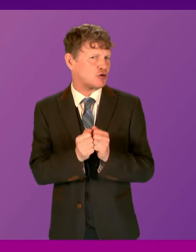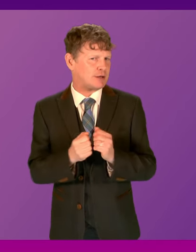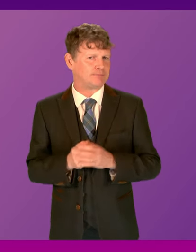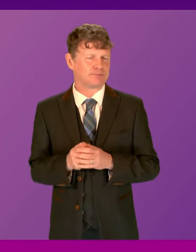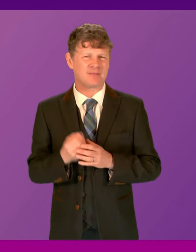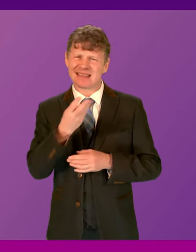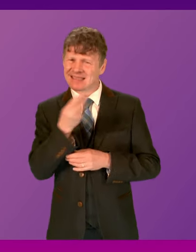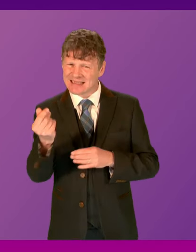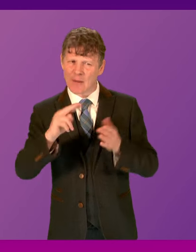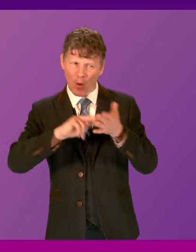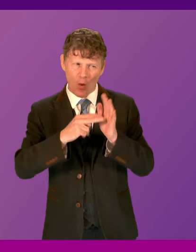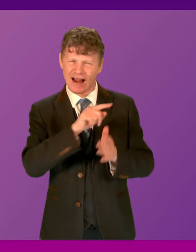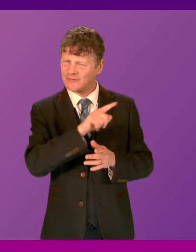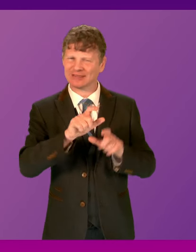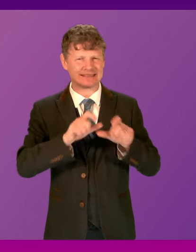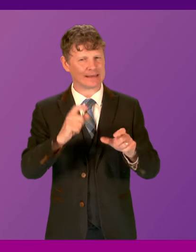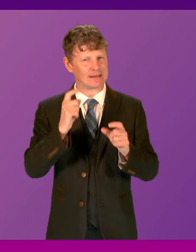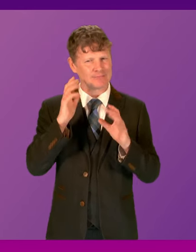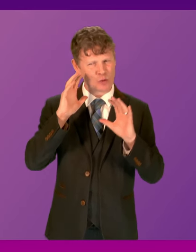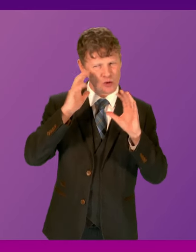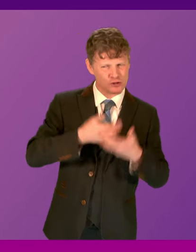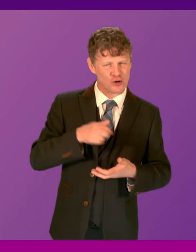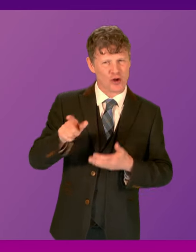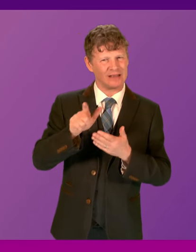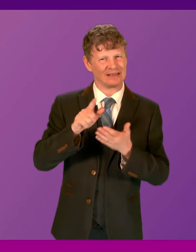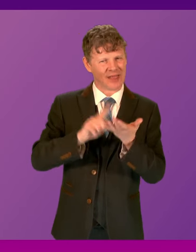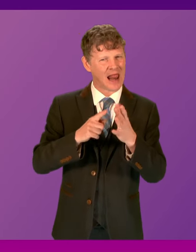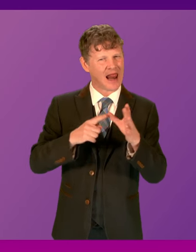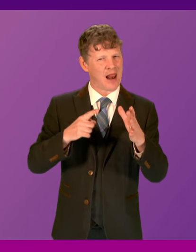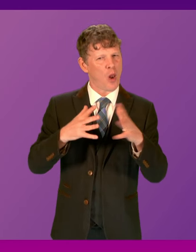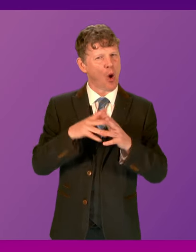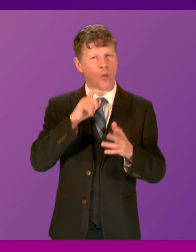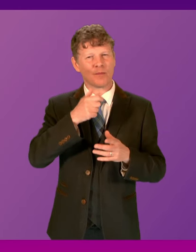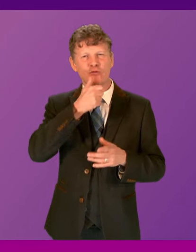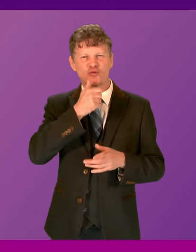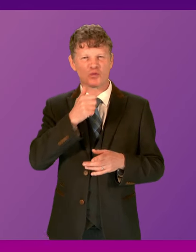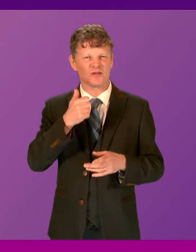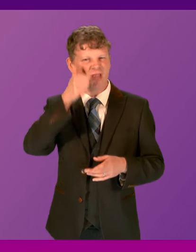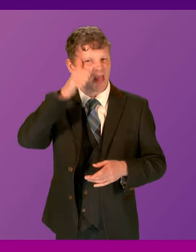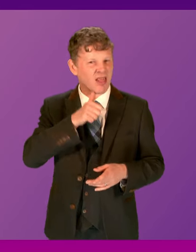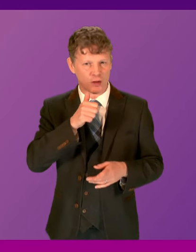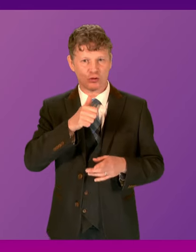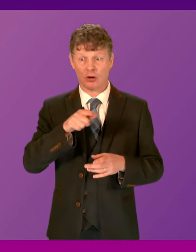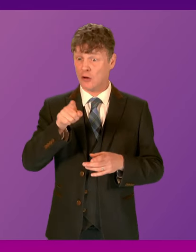concerned that the legislation will be used maliciously to silence legitimate opinion.